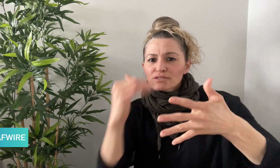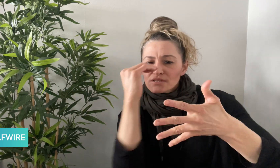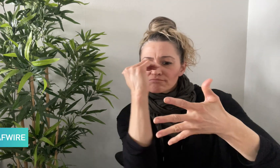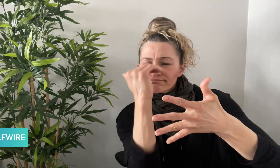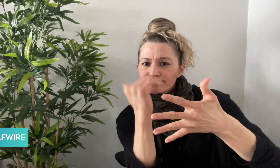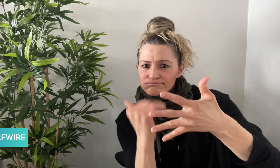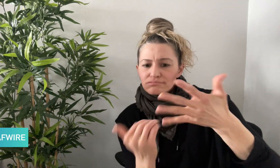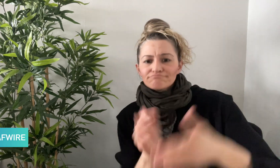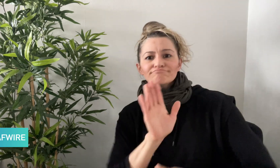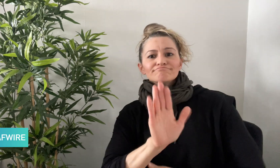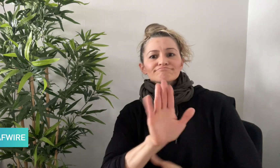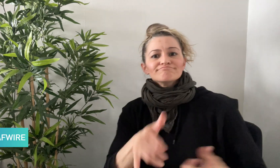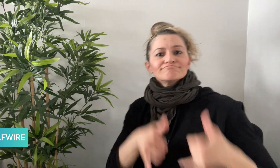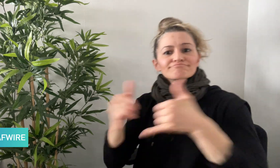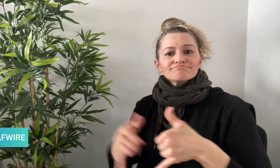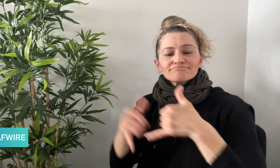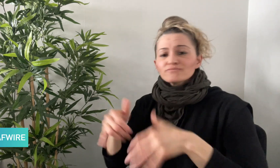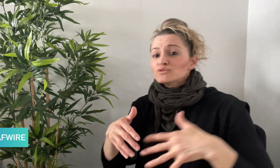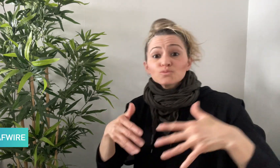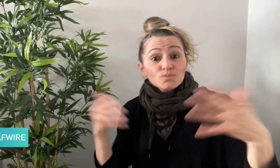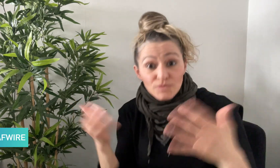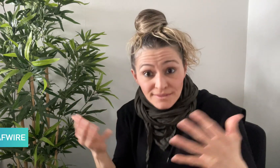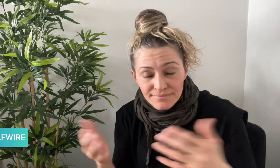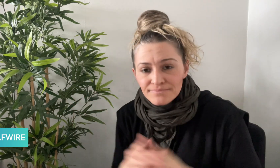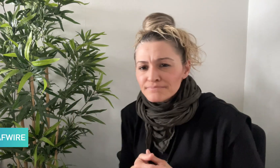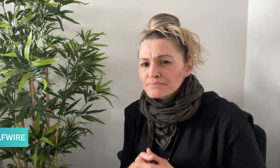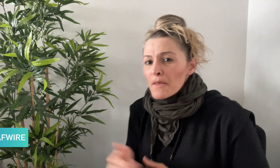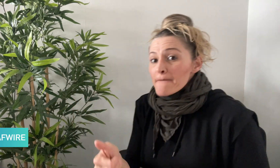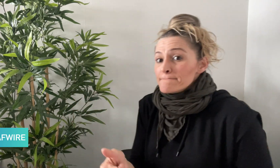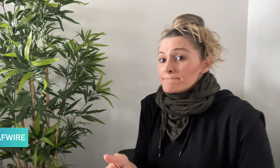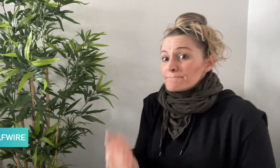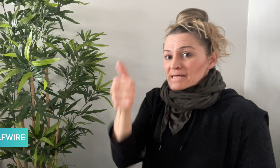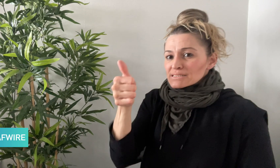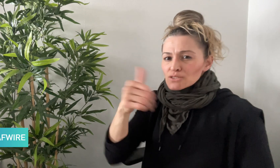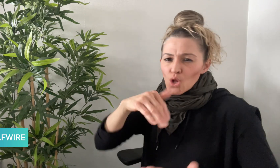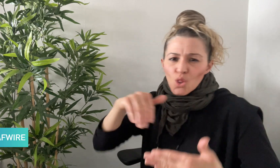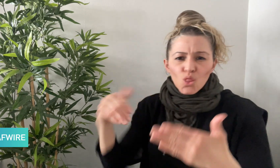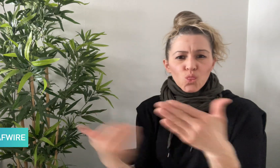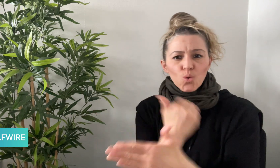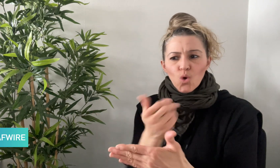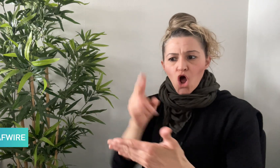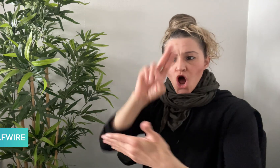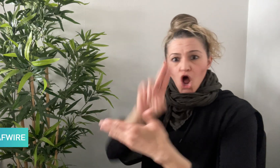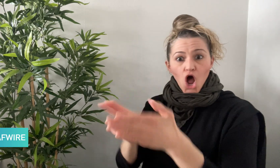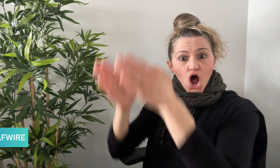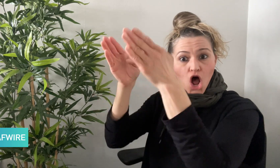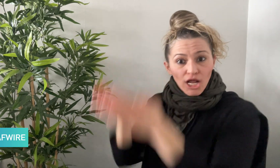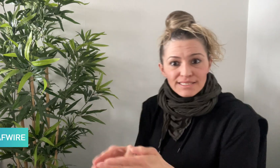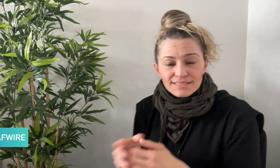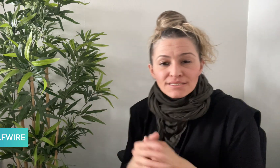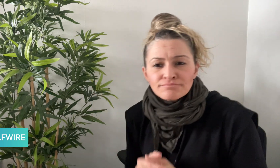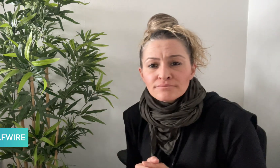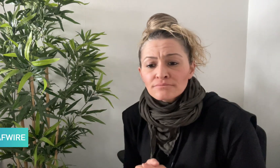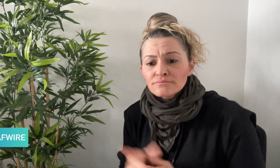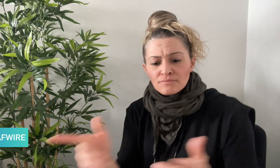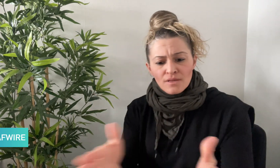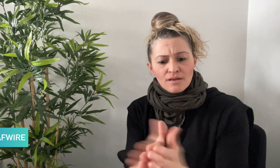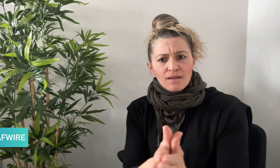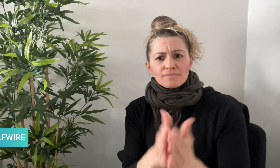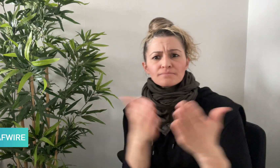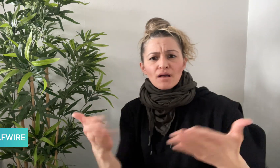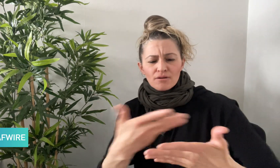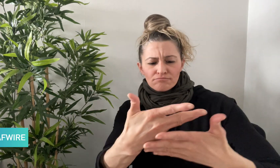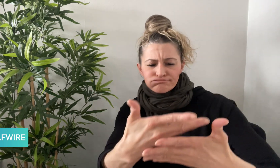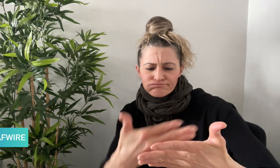ceremony, where she was nominated for seven Grammys,